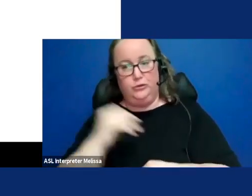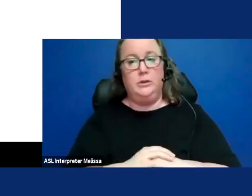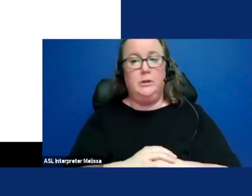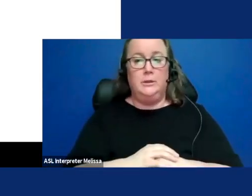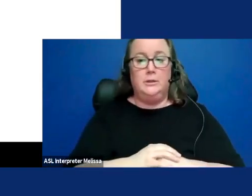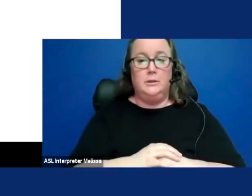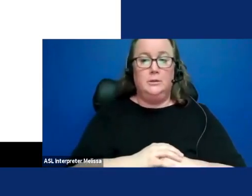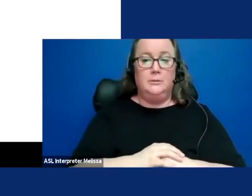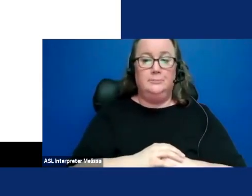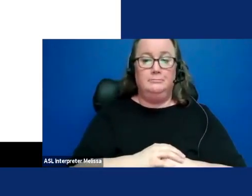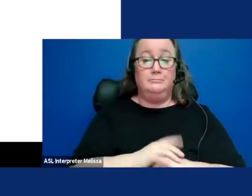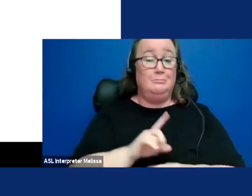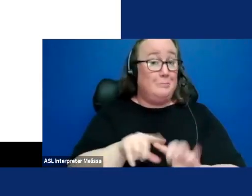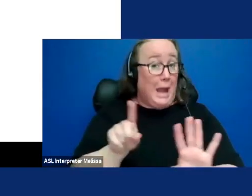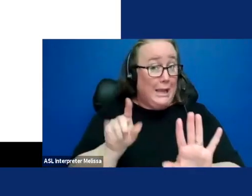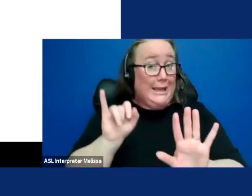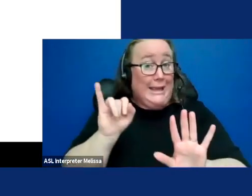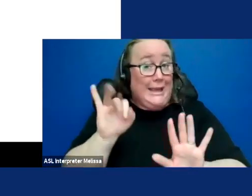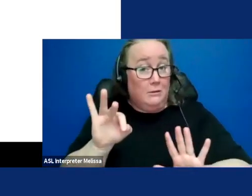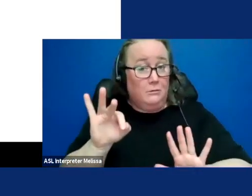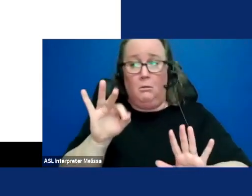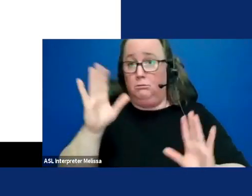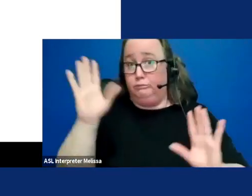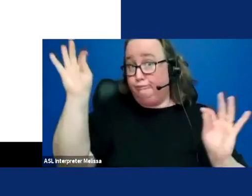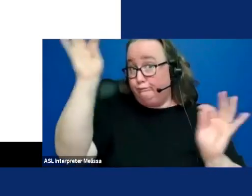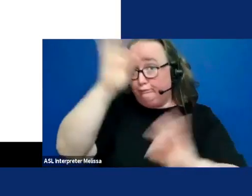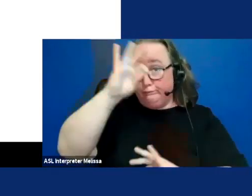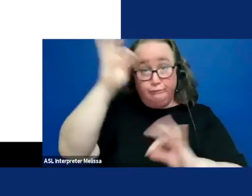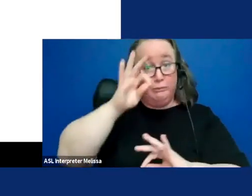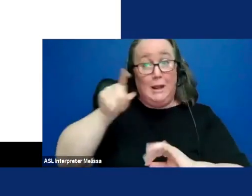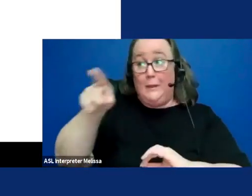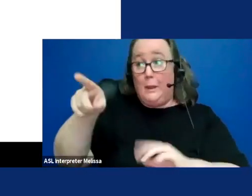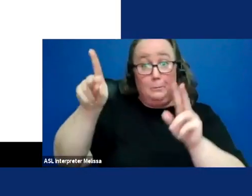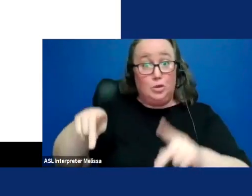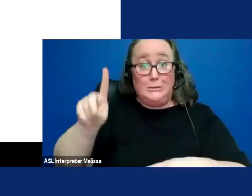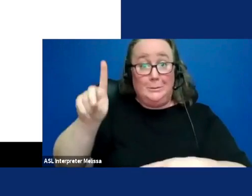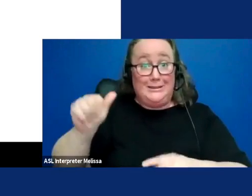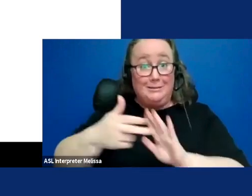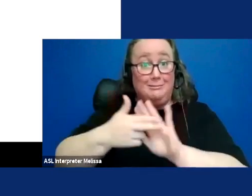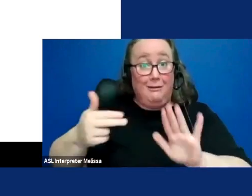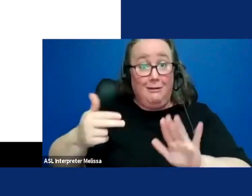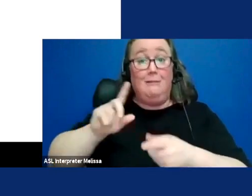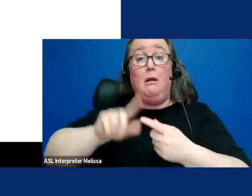aware of a person's disability status until later on, still make the reasonable modification request